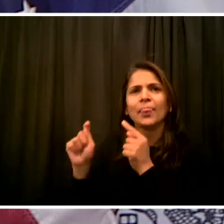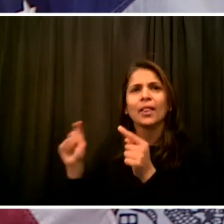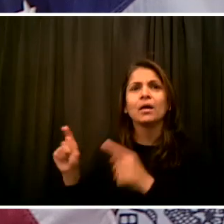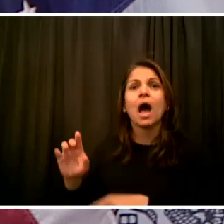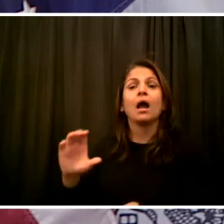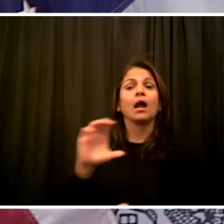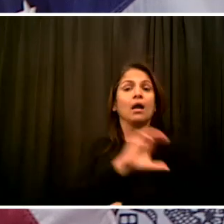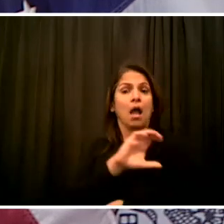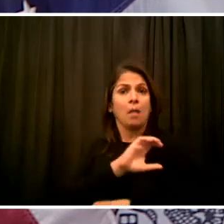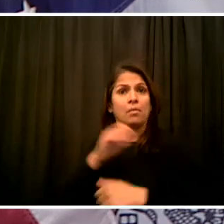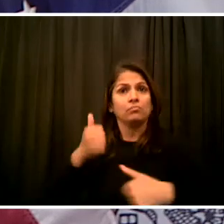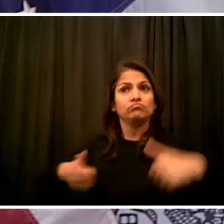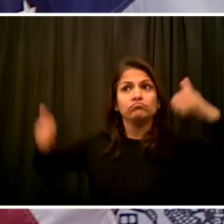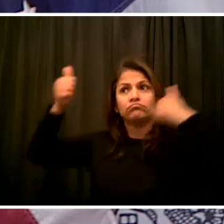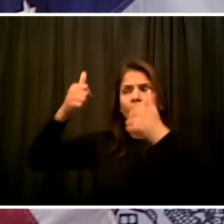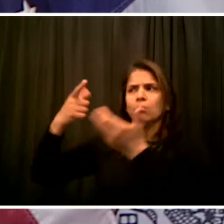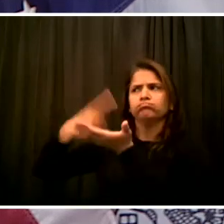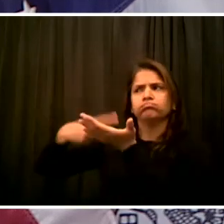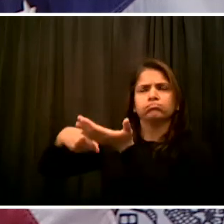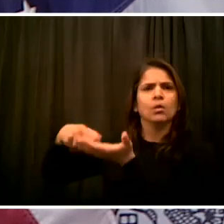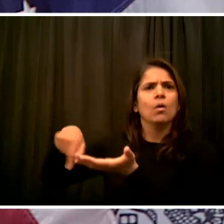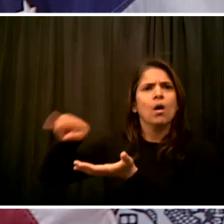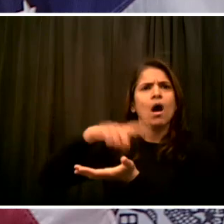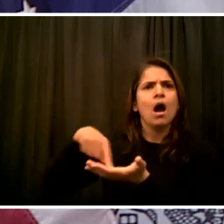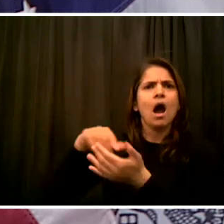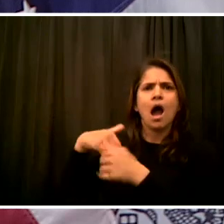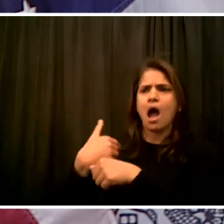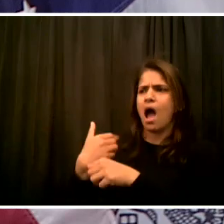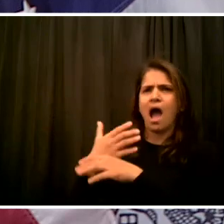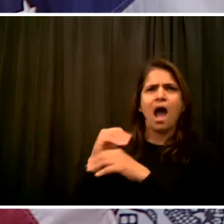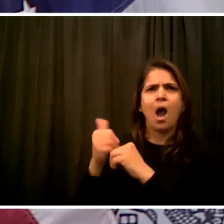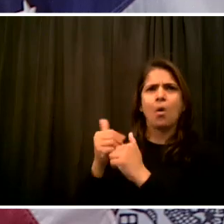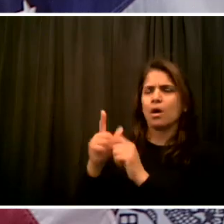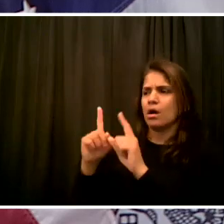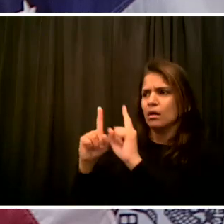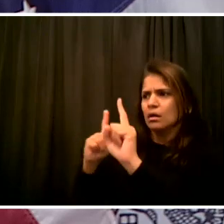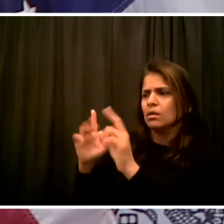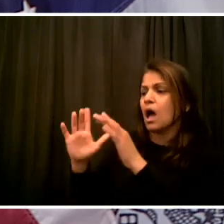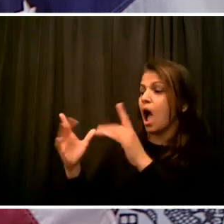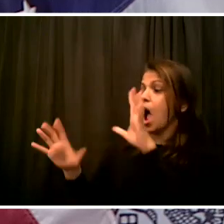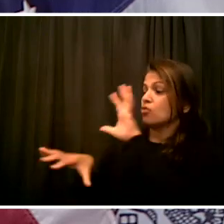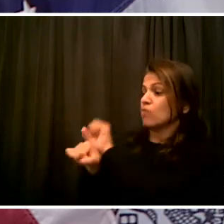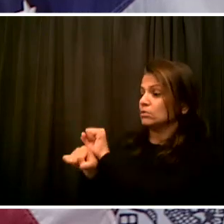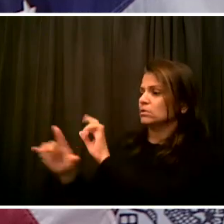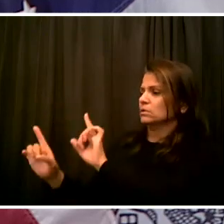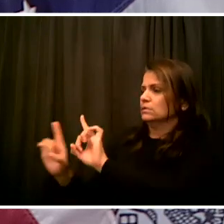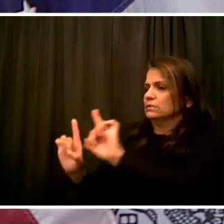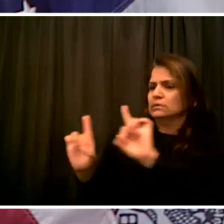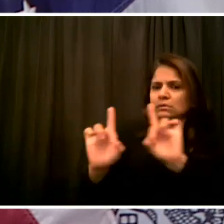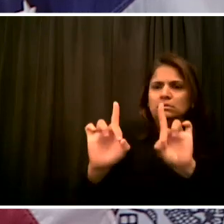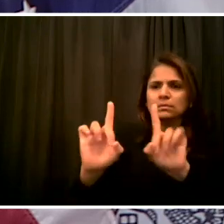FFDIERENCE BETWEEN AN ARREST THAT'S DIRECTLY RELATED TO SOCIAL DISTANCING RVESUS AN ARREST THAT'S